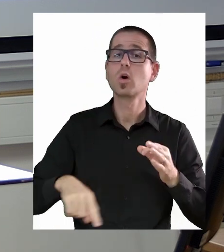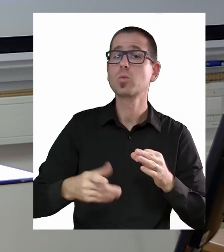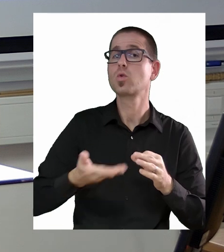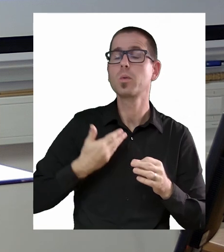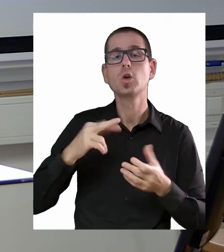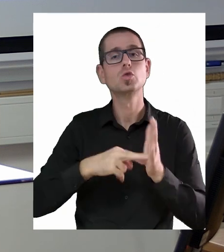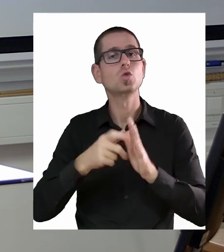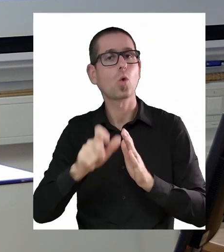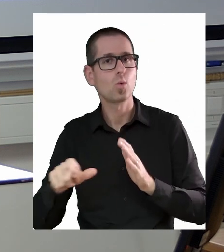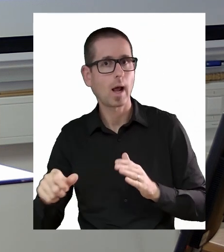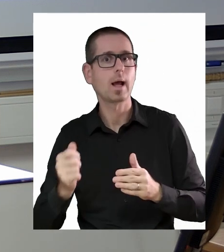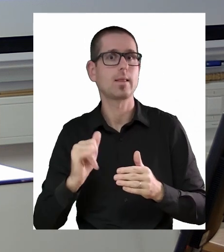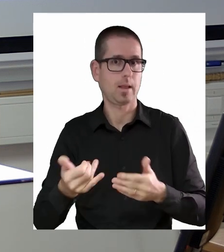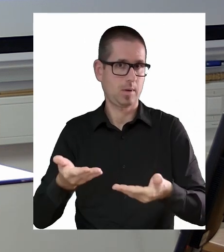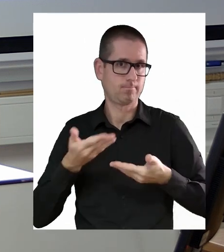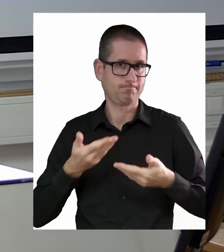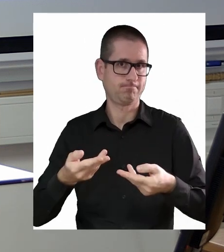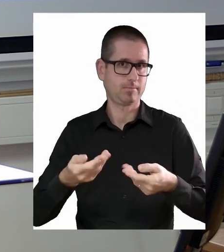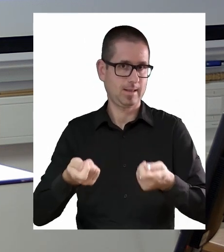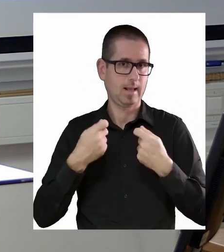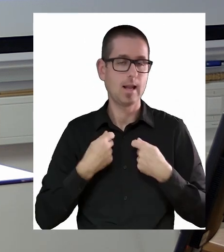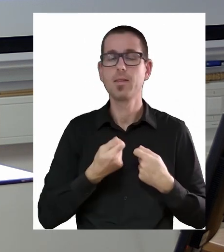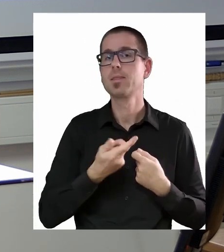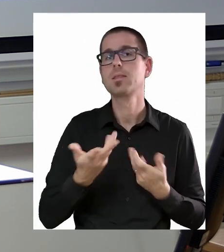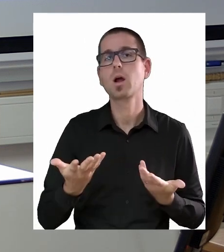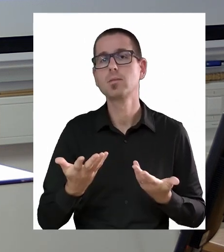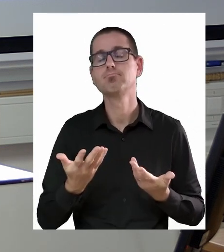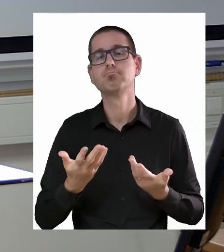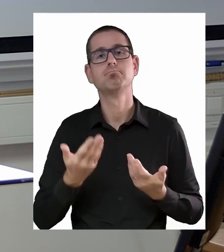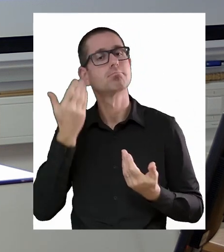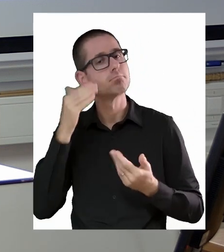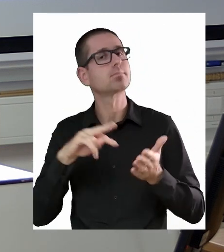to give us some expertise in this field.